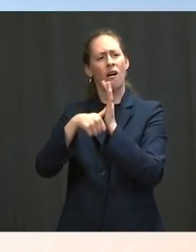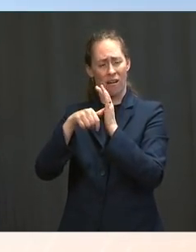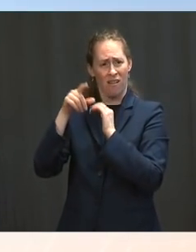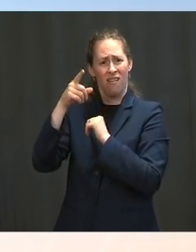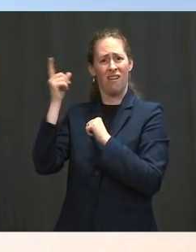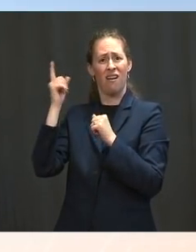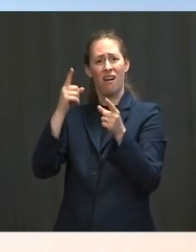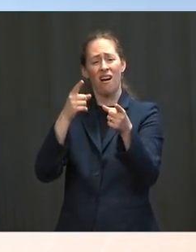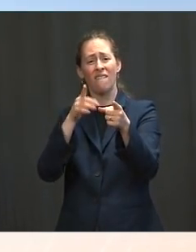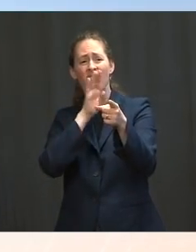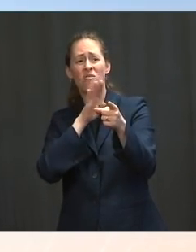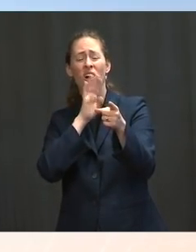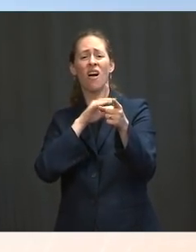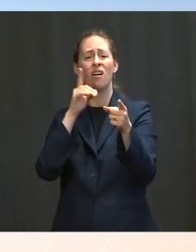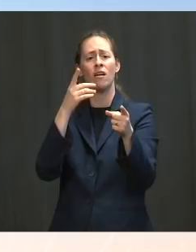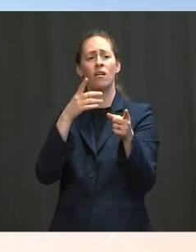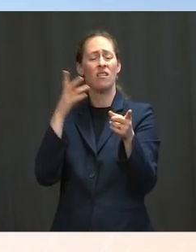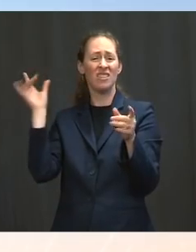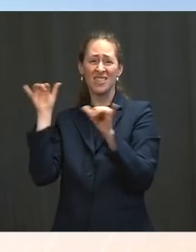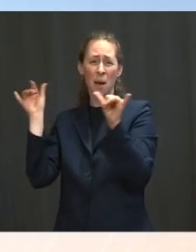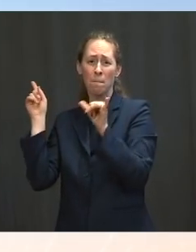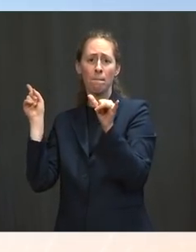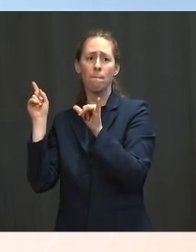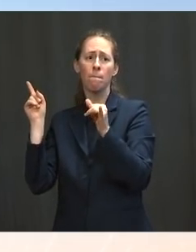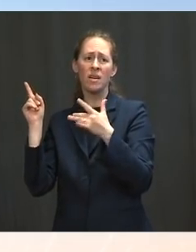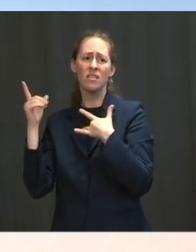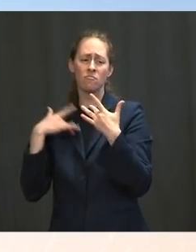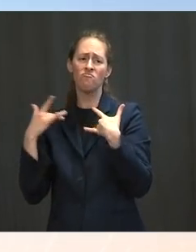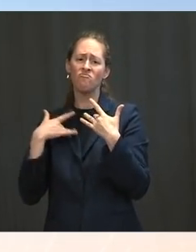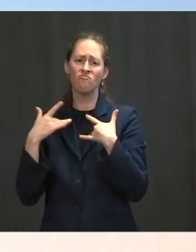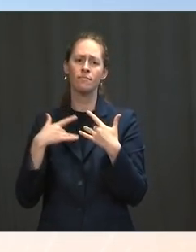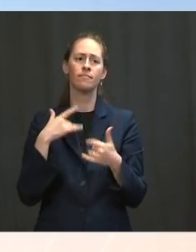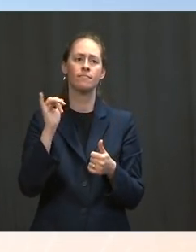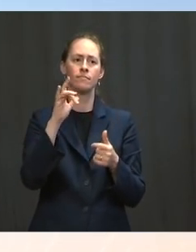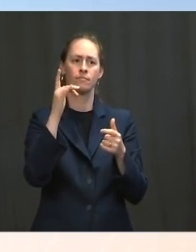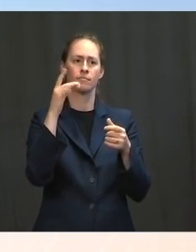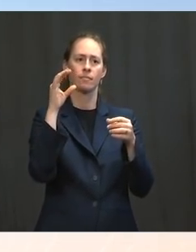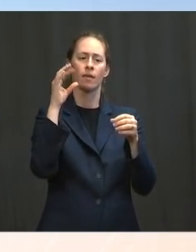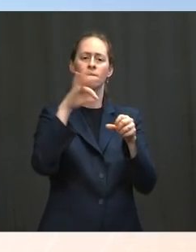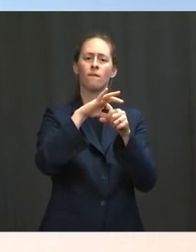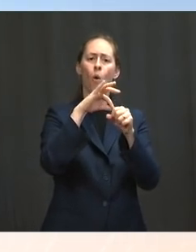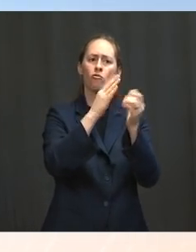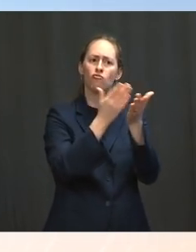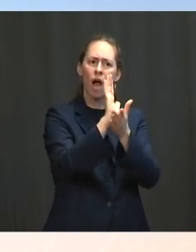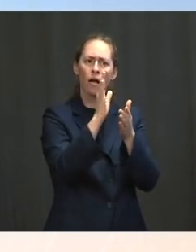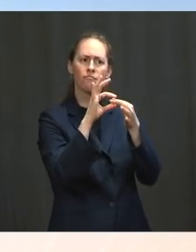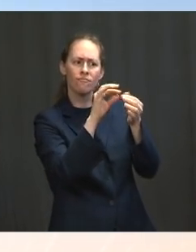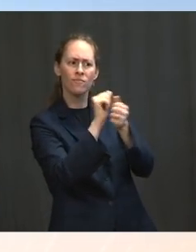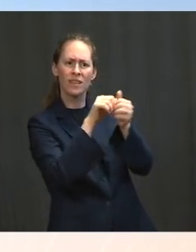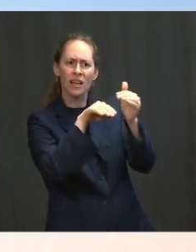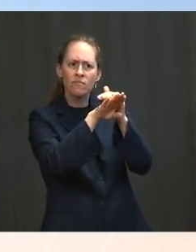about the fact that voting rights, making voting more accessible to more people across the country is a no brainer.